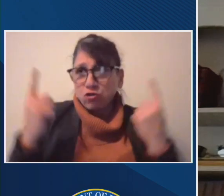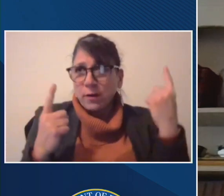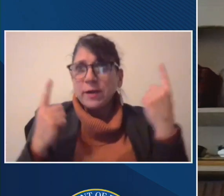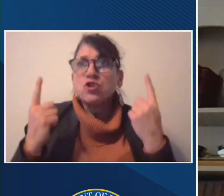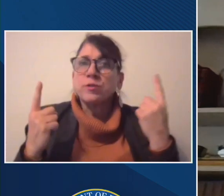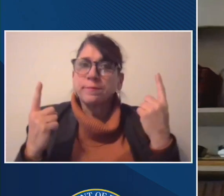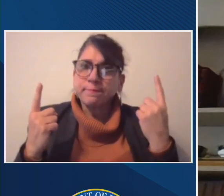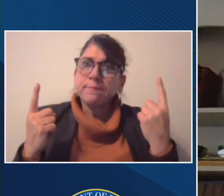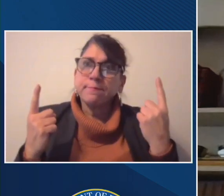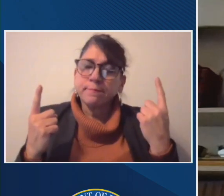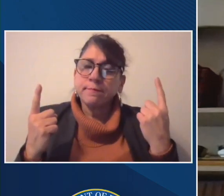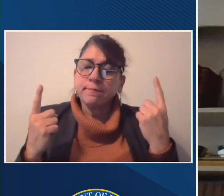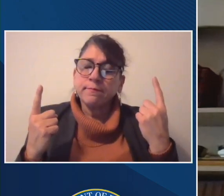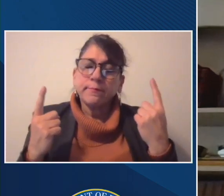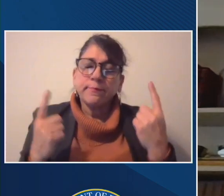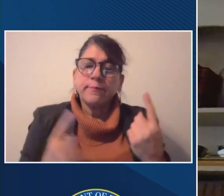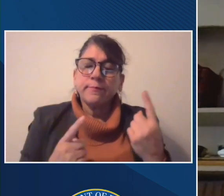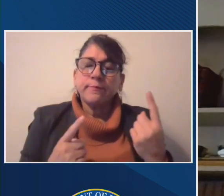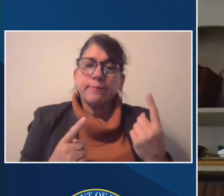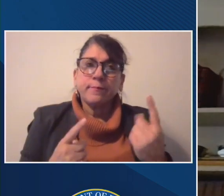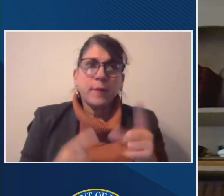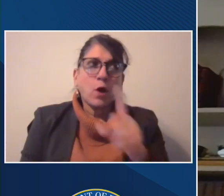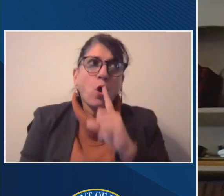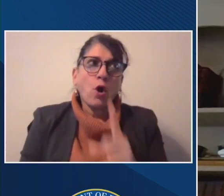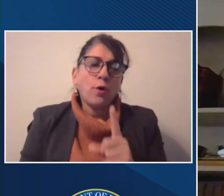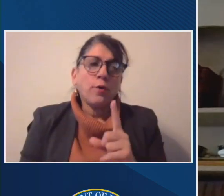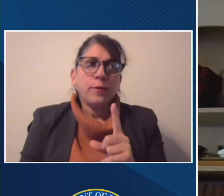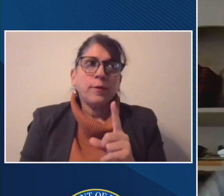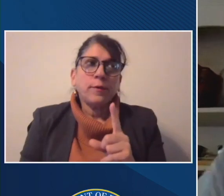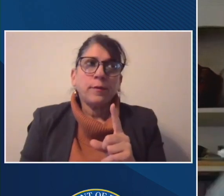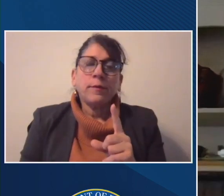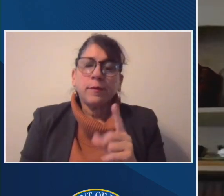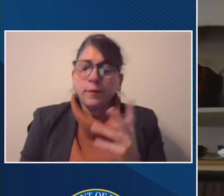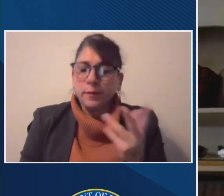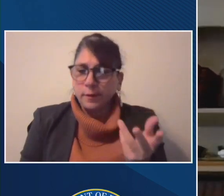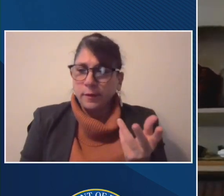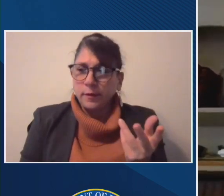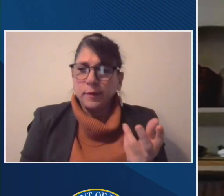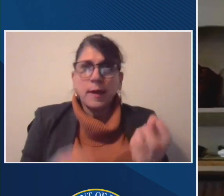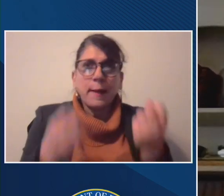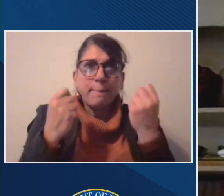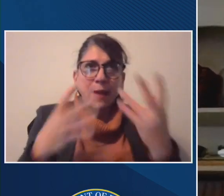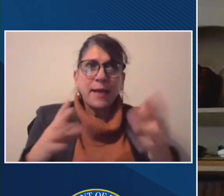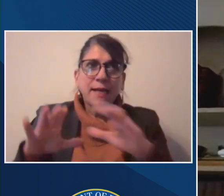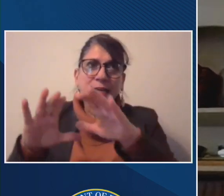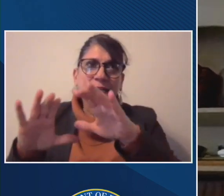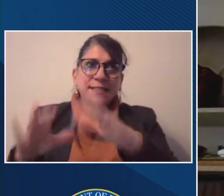certainly, you know, many constituencies one can think of and not to belittle any